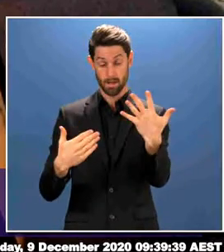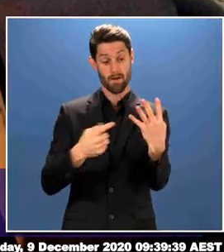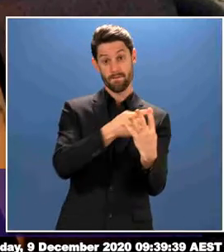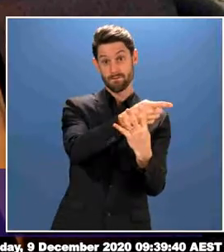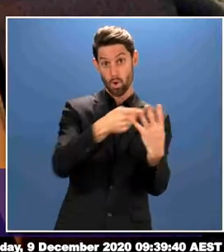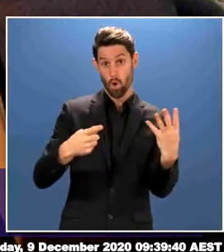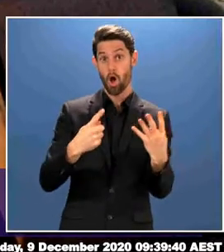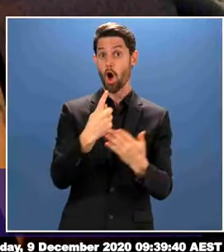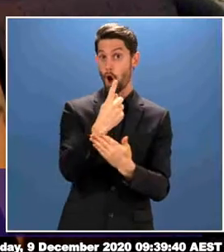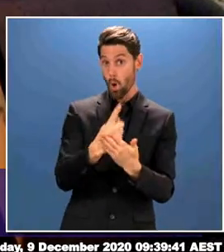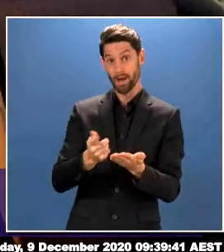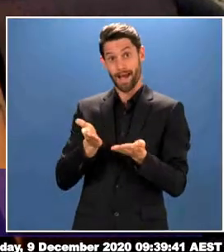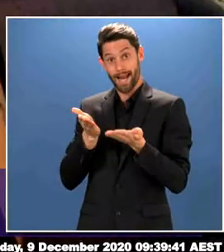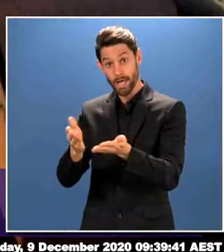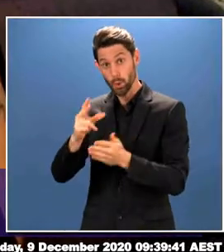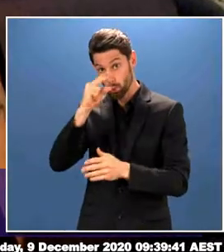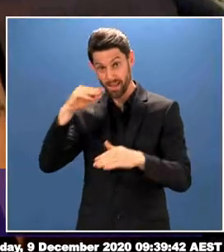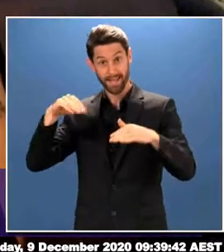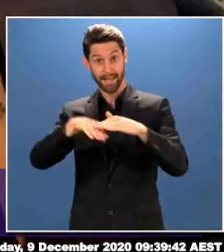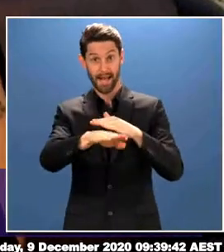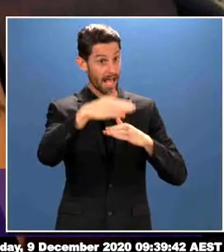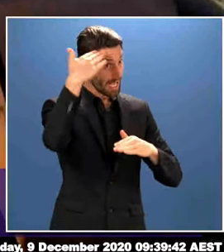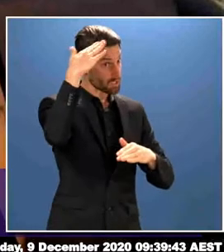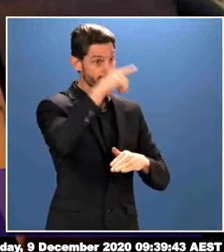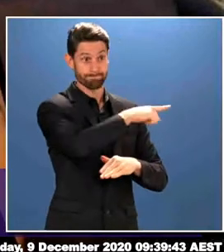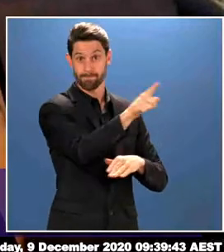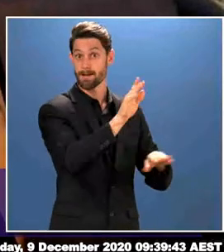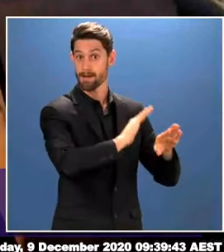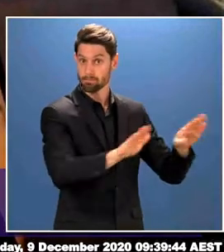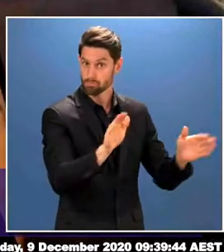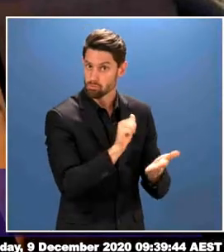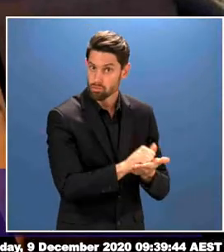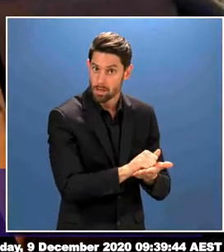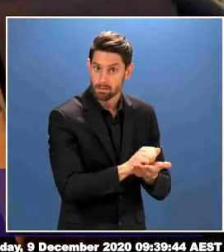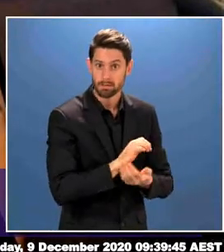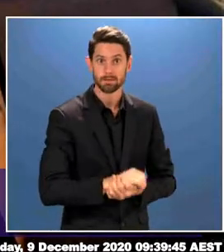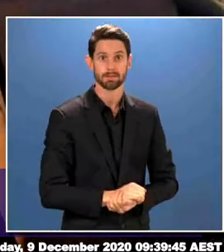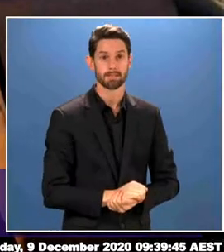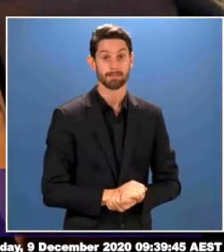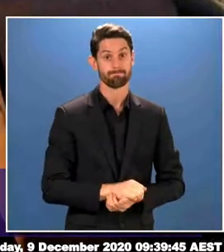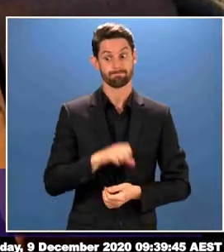Can you explain that to me? Yes. So the Co-design Committee really thought it was a priority to have a